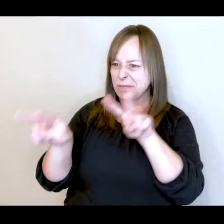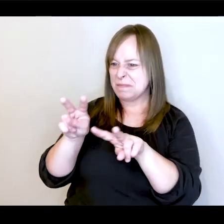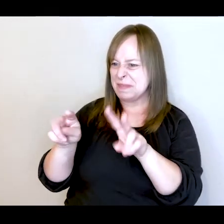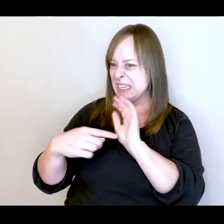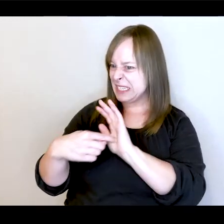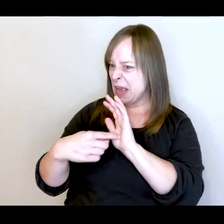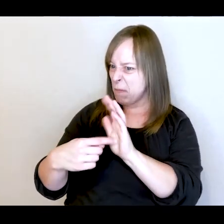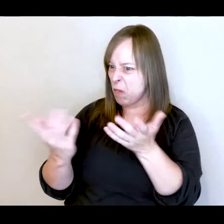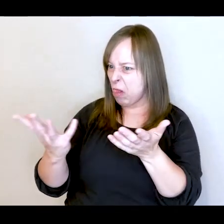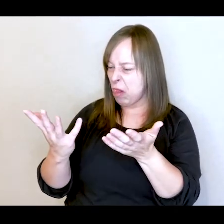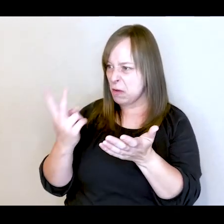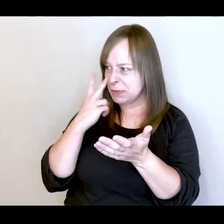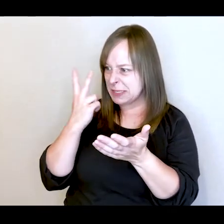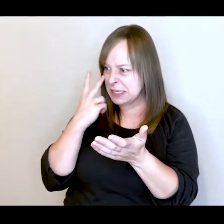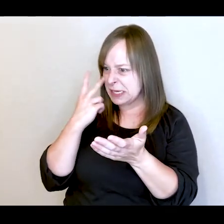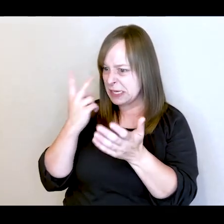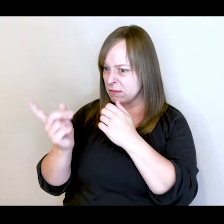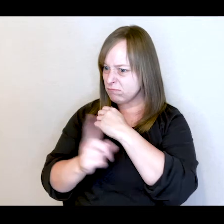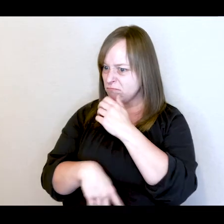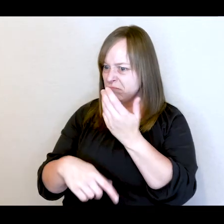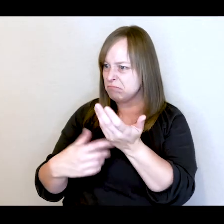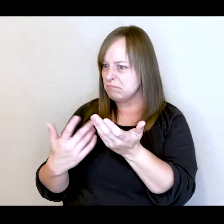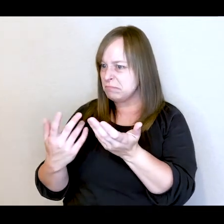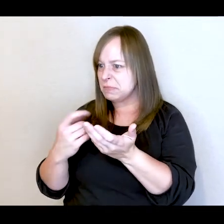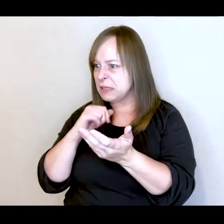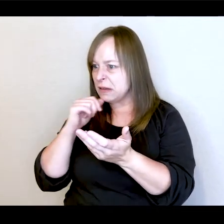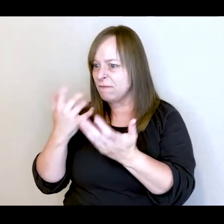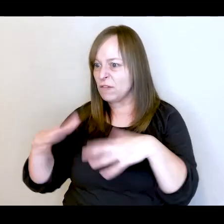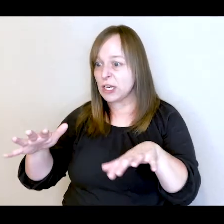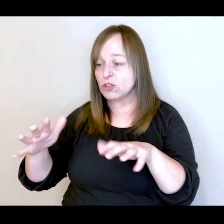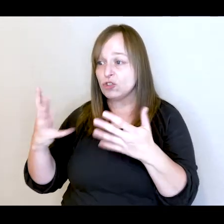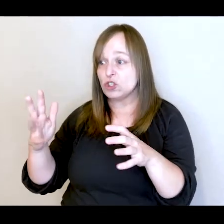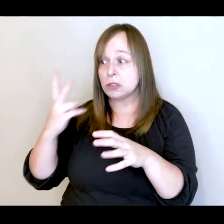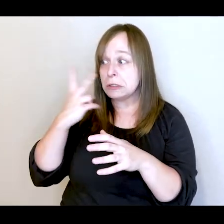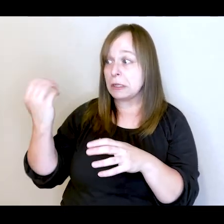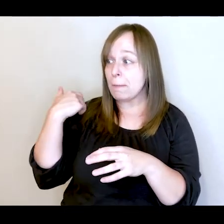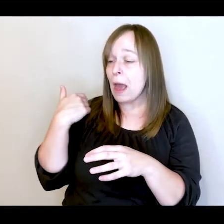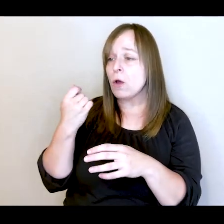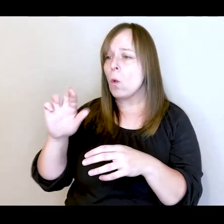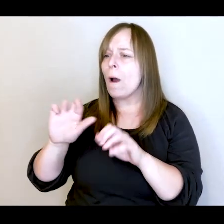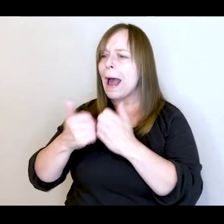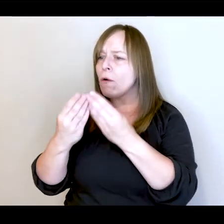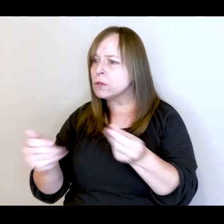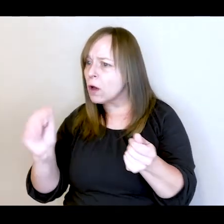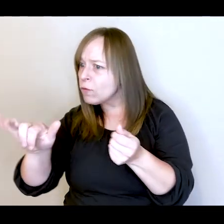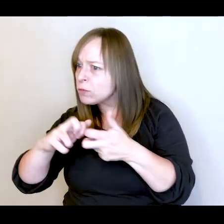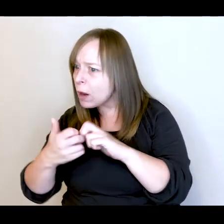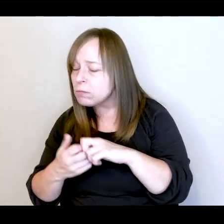you give us an example of a couple of violations that maybe we have observed in the past? And how are they resolved?